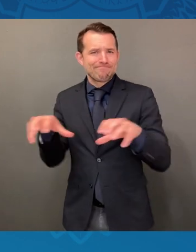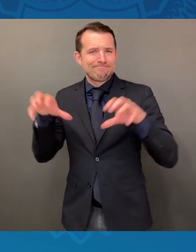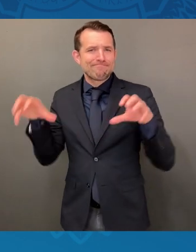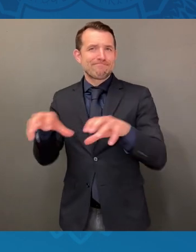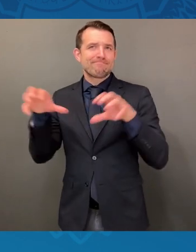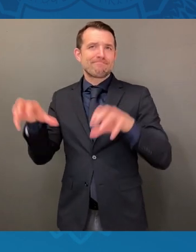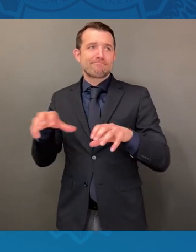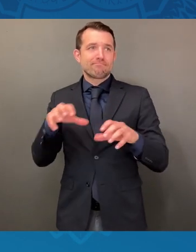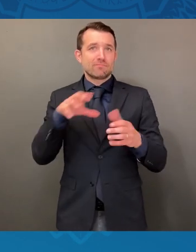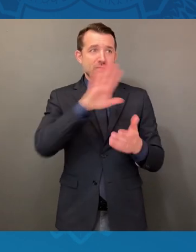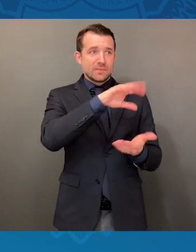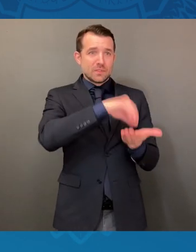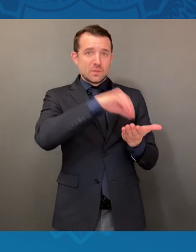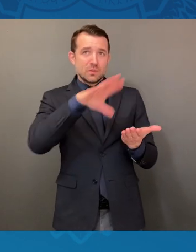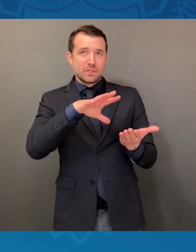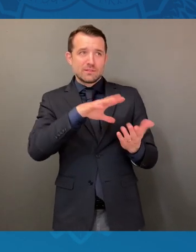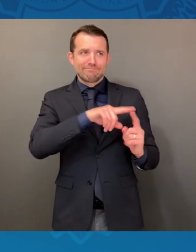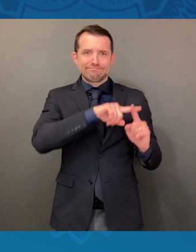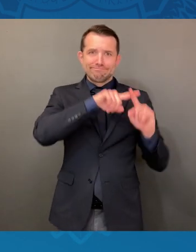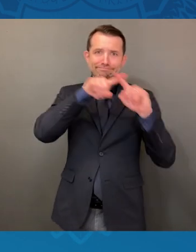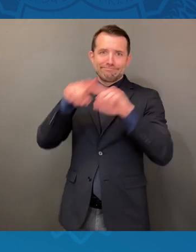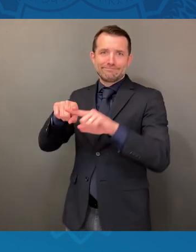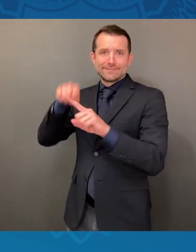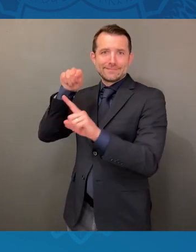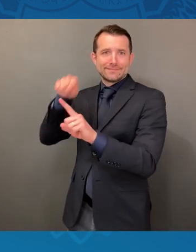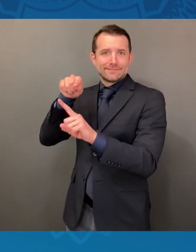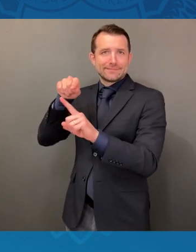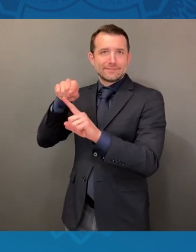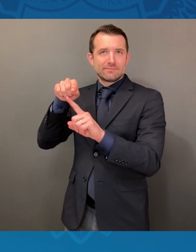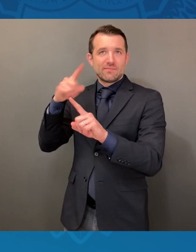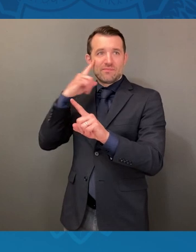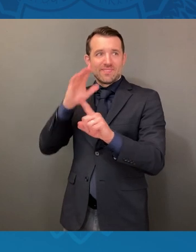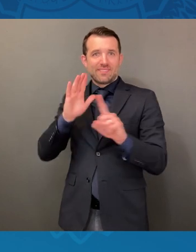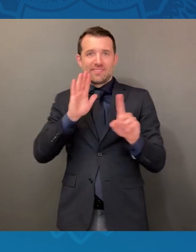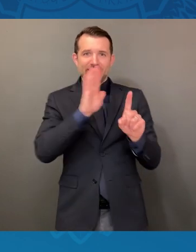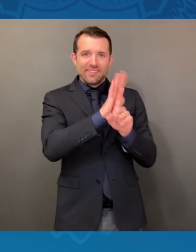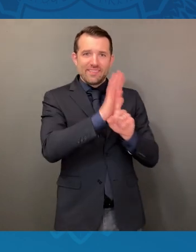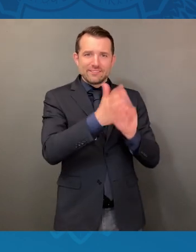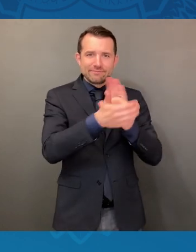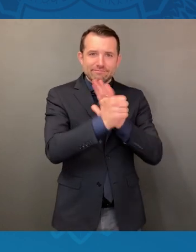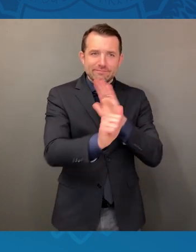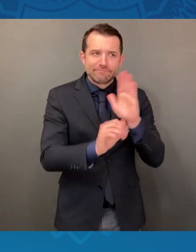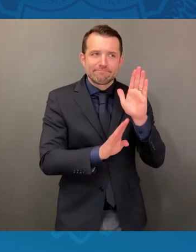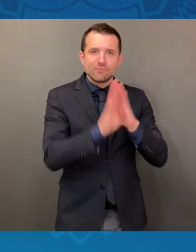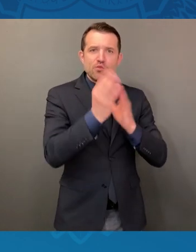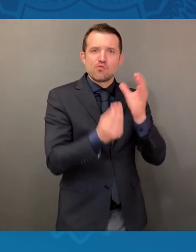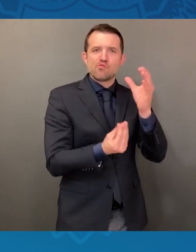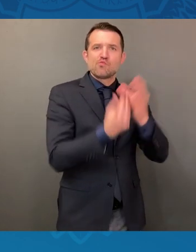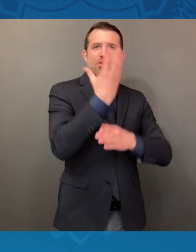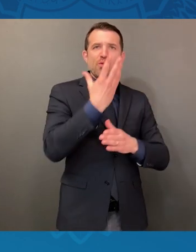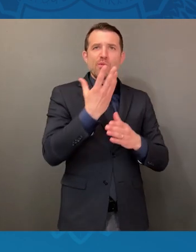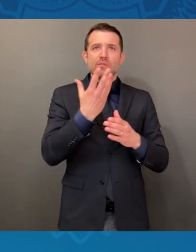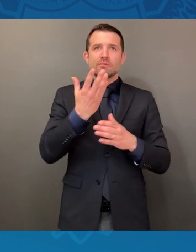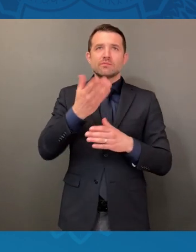they need to achieve their God given talent. So today I'm so happy to be with all of you.